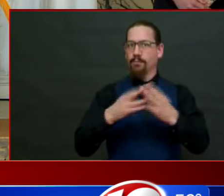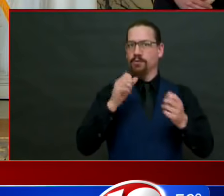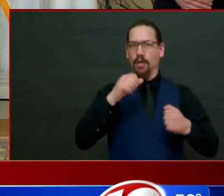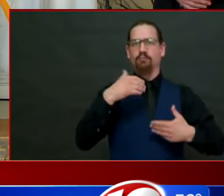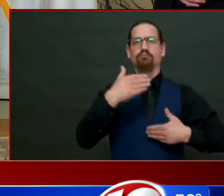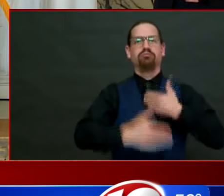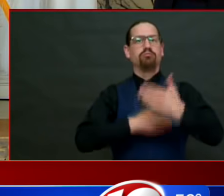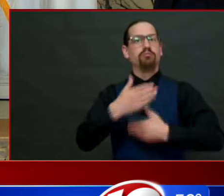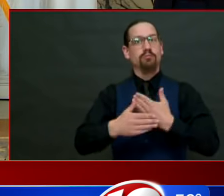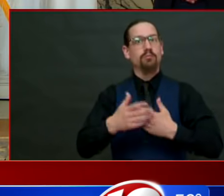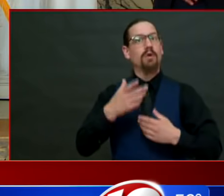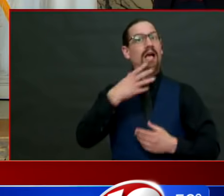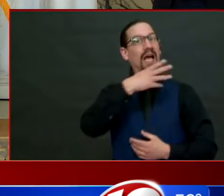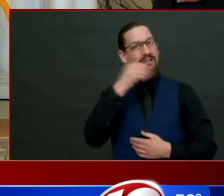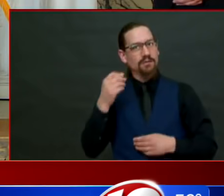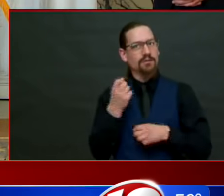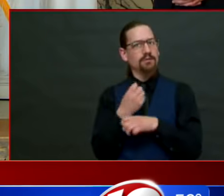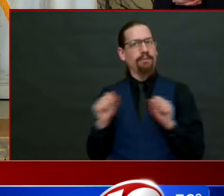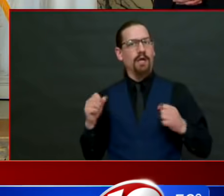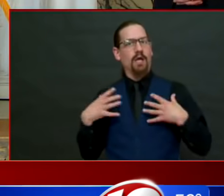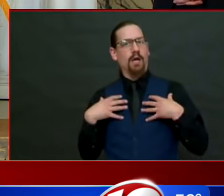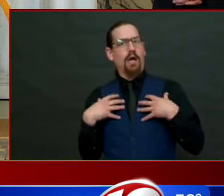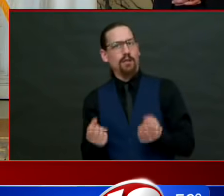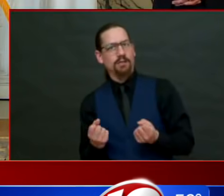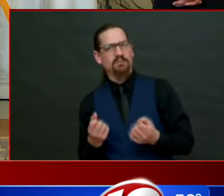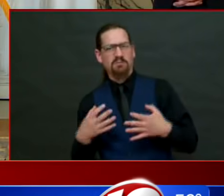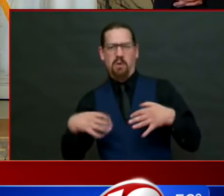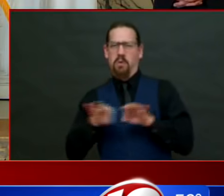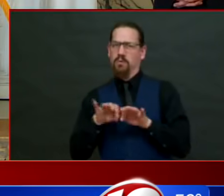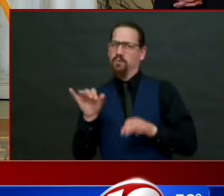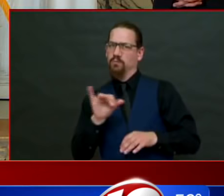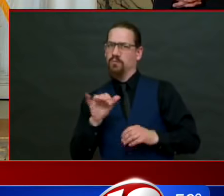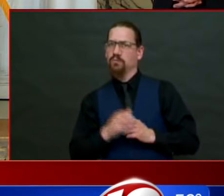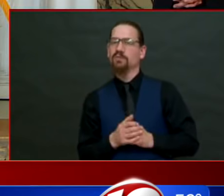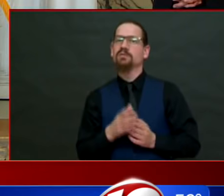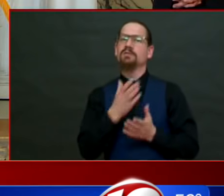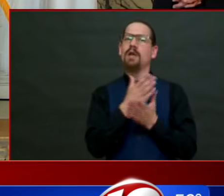HEALTH NEEDS. TO THAT END